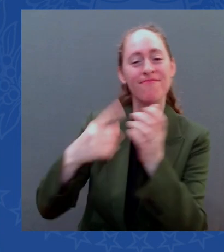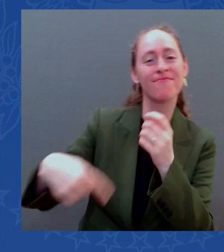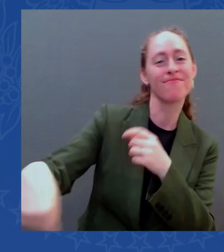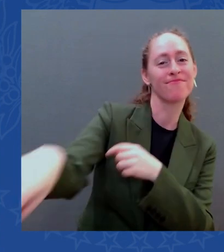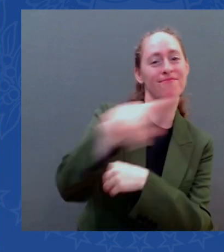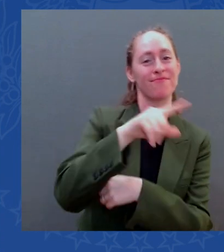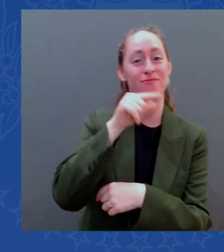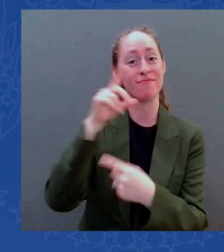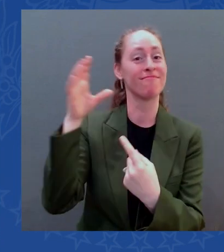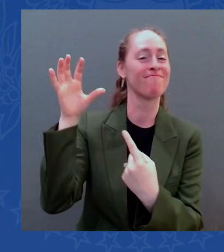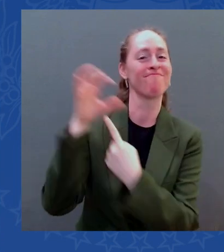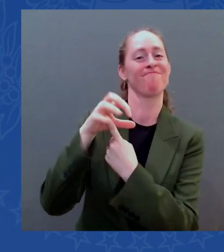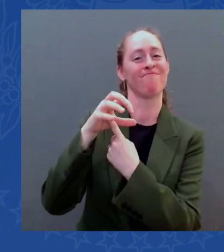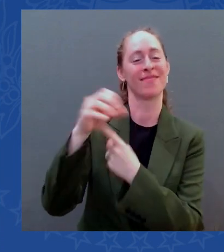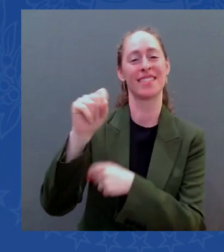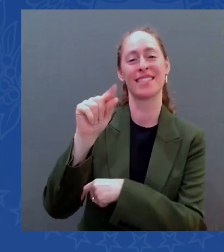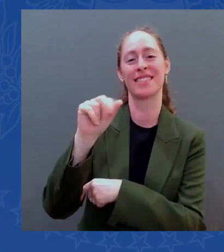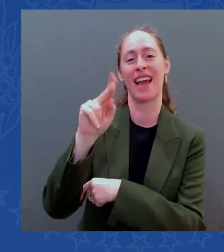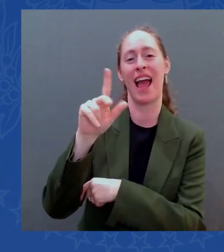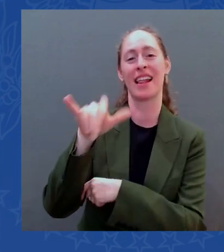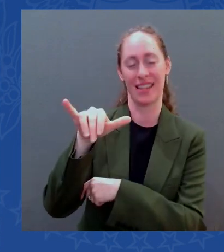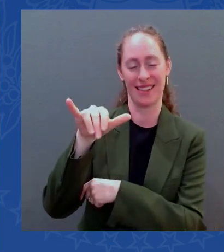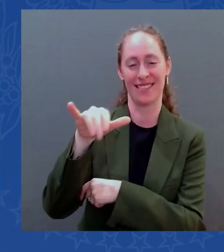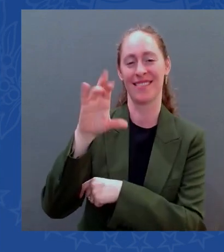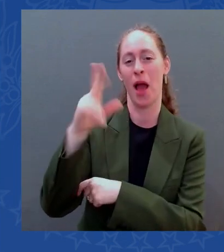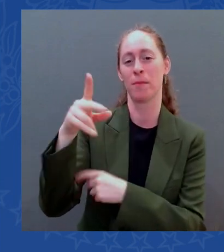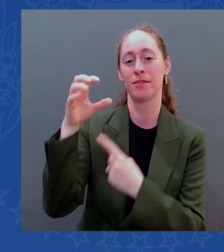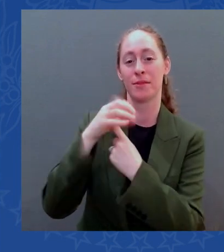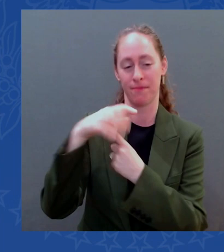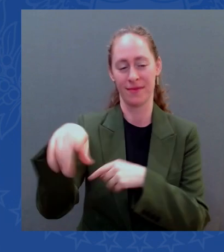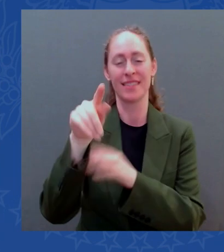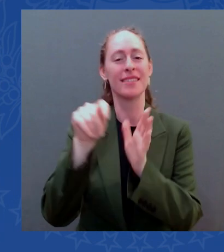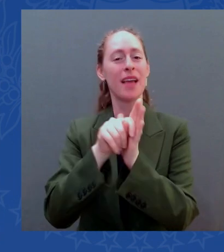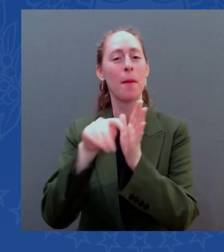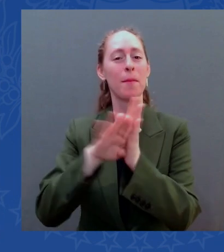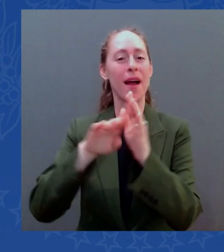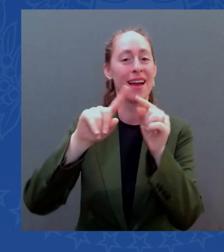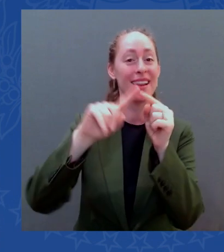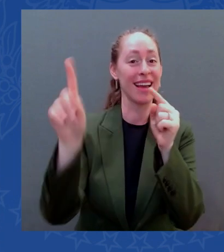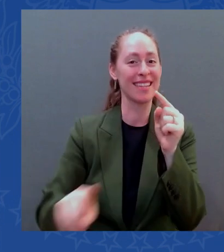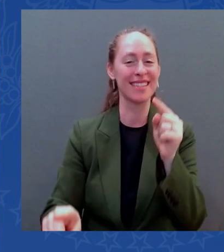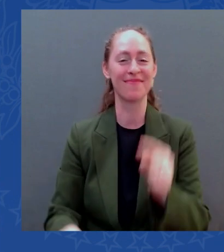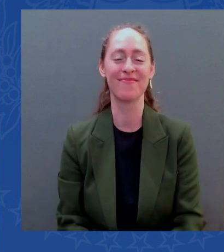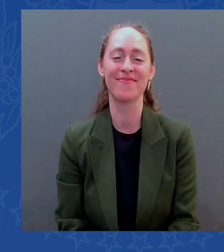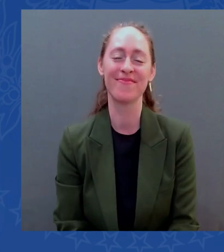To the players and coaches; and to the owner, Jeff; everyone involved in this team: